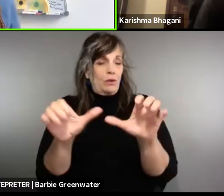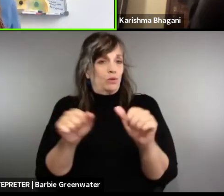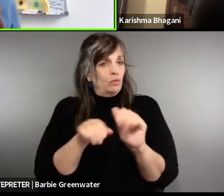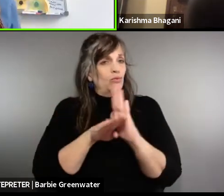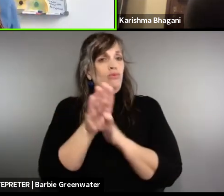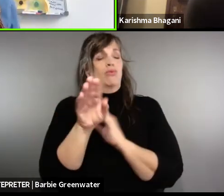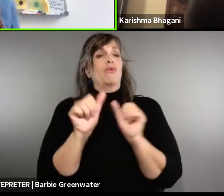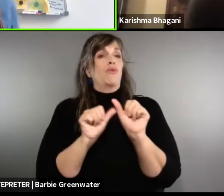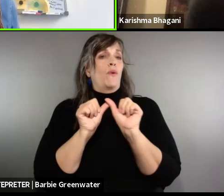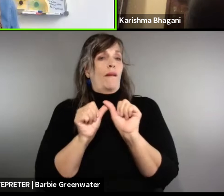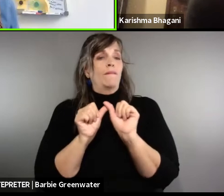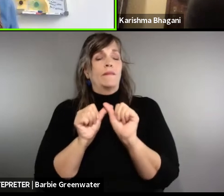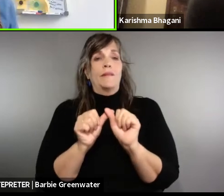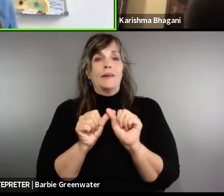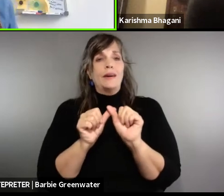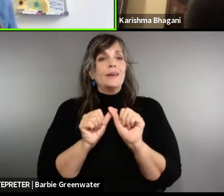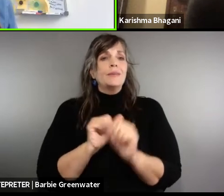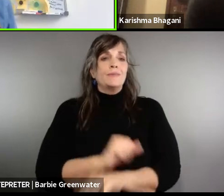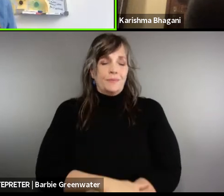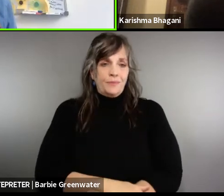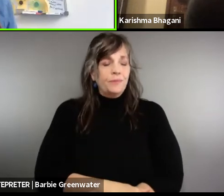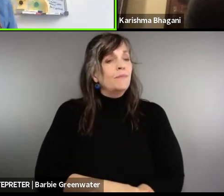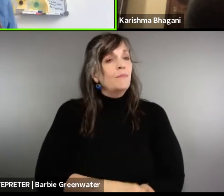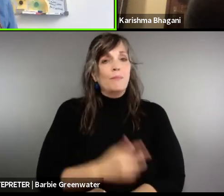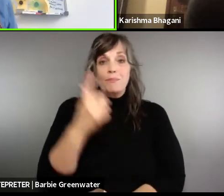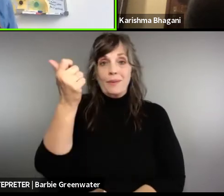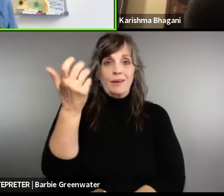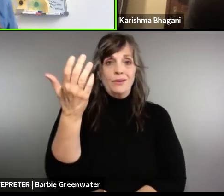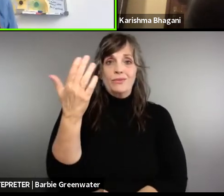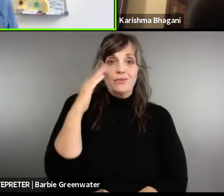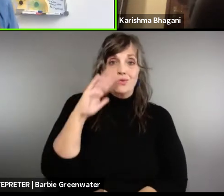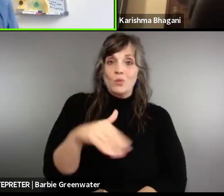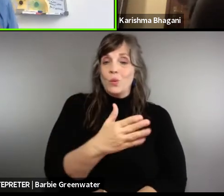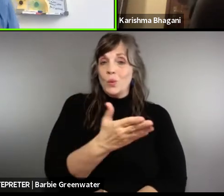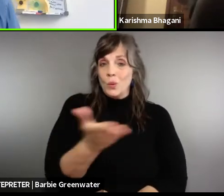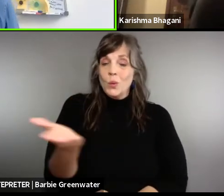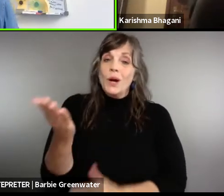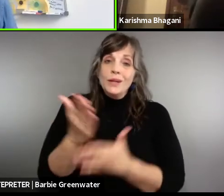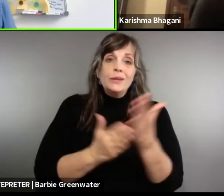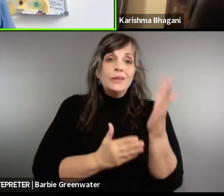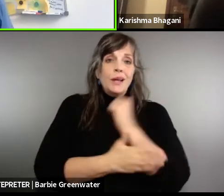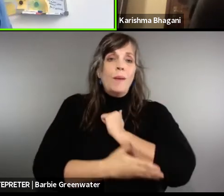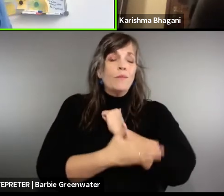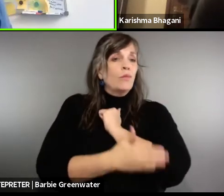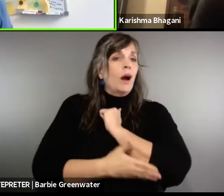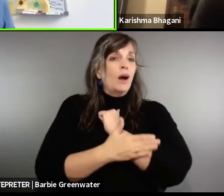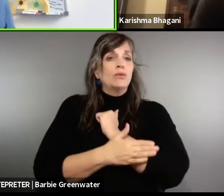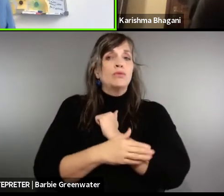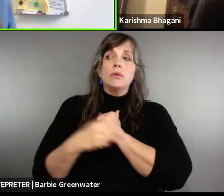and sustain themselves because of course some countries were giving emergency funds to artists.